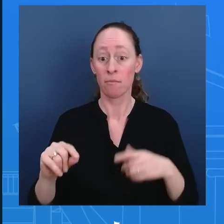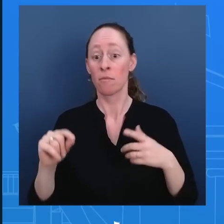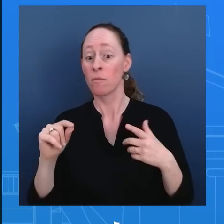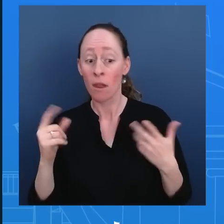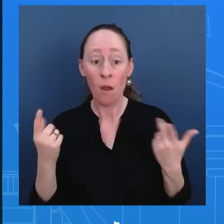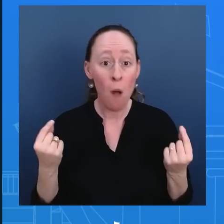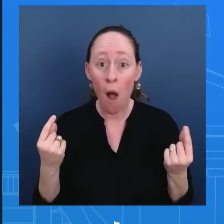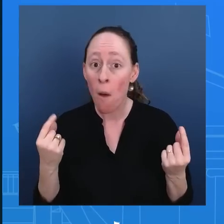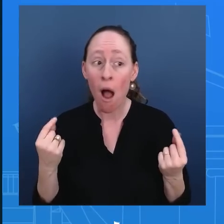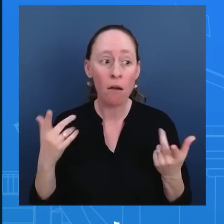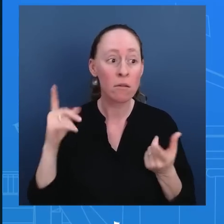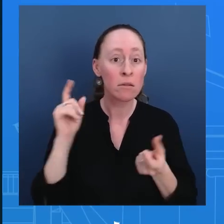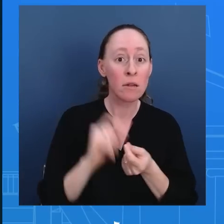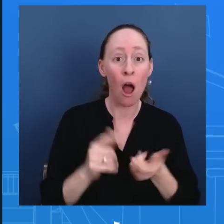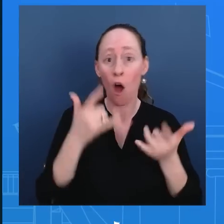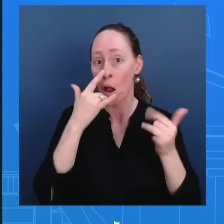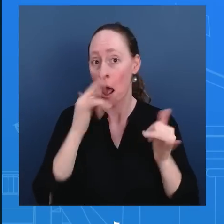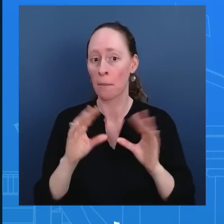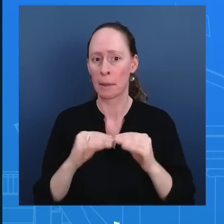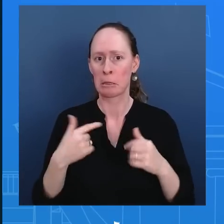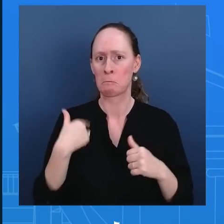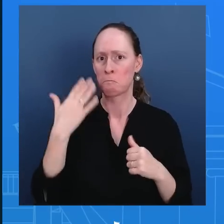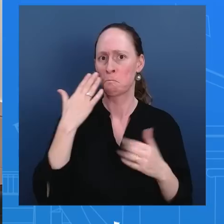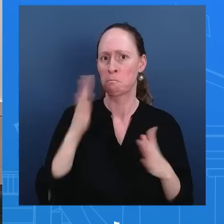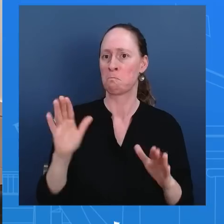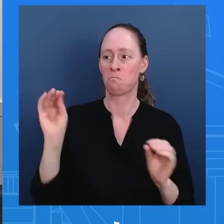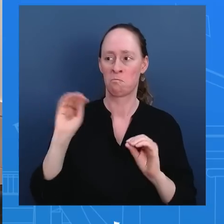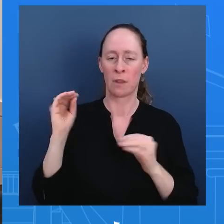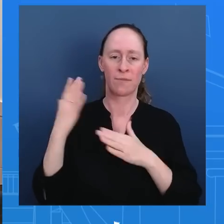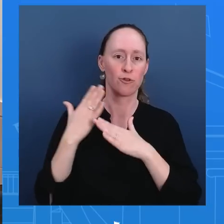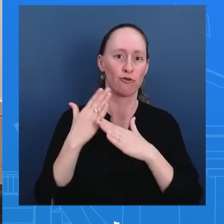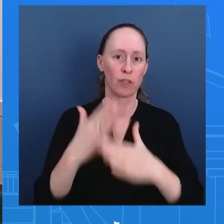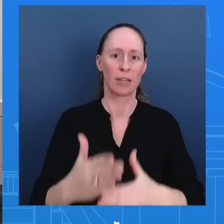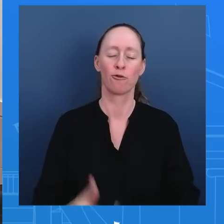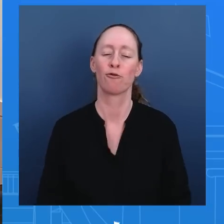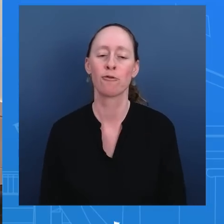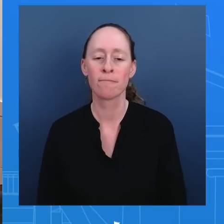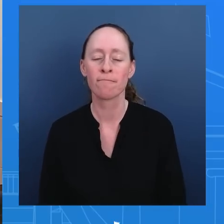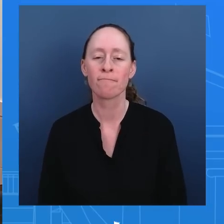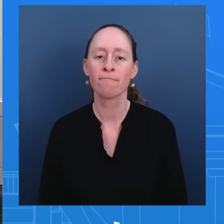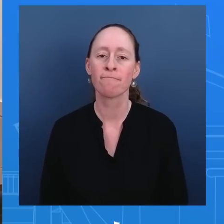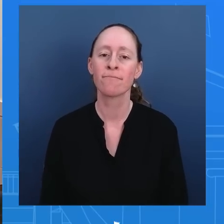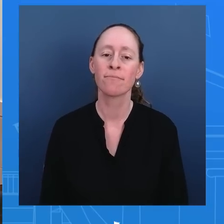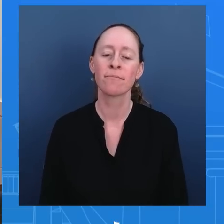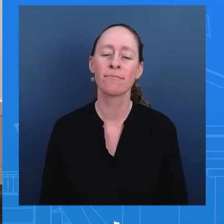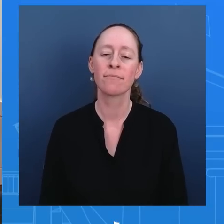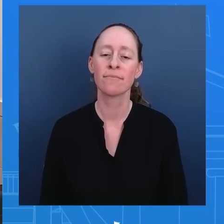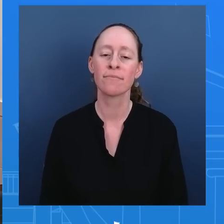Ms. Jean-Pierre: Go ahead, Naomi, in the back. The Press: Thanks. The president likes to tout his deficit-cutting measures since he’s come into office.